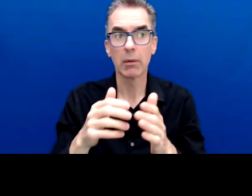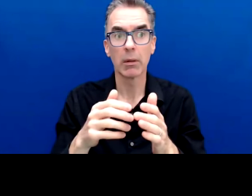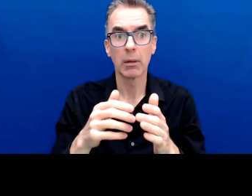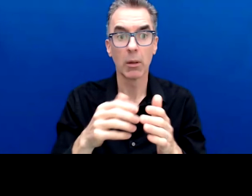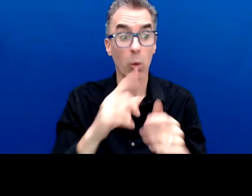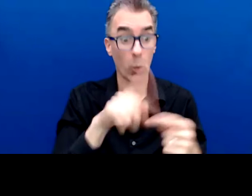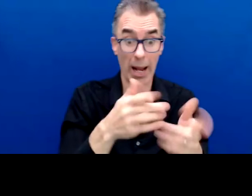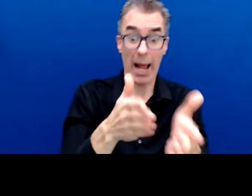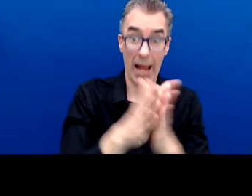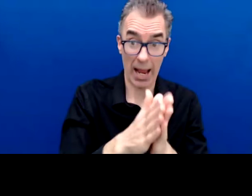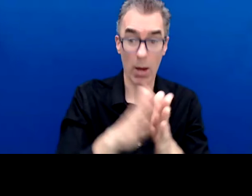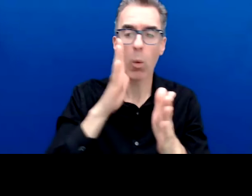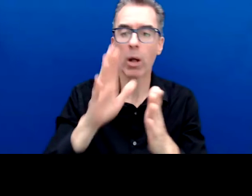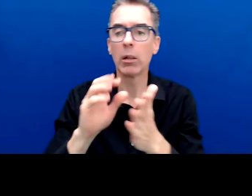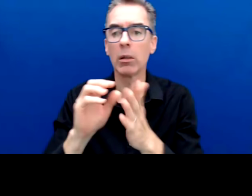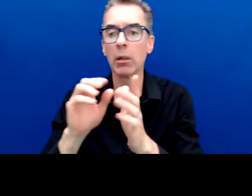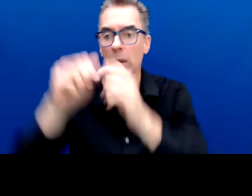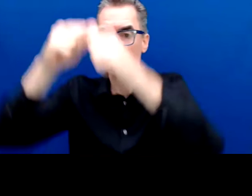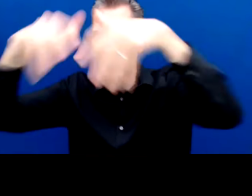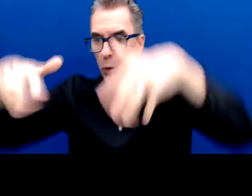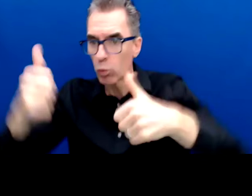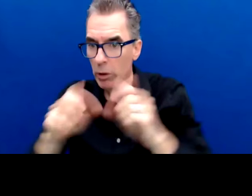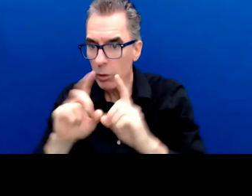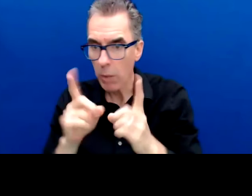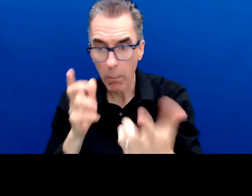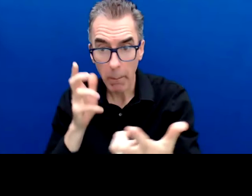and they will reach out to those students, almost just like Early Alert.